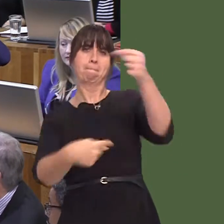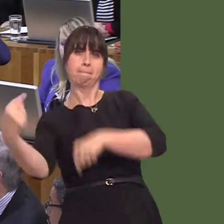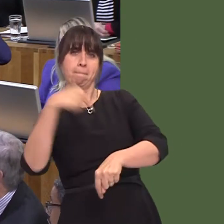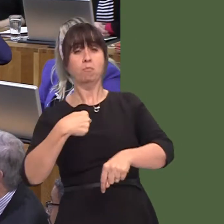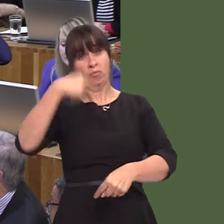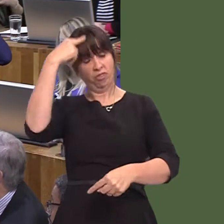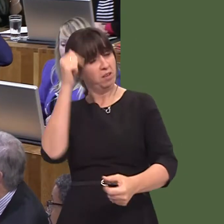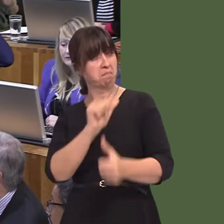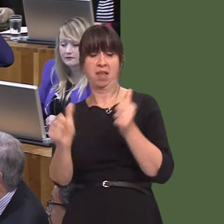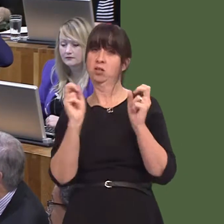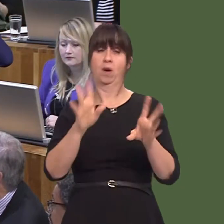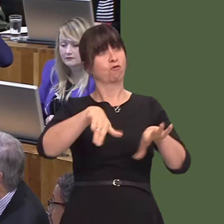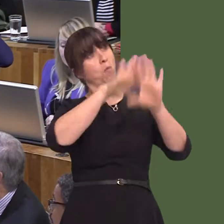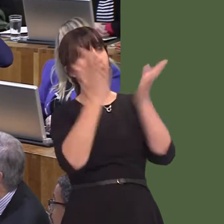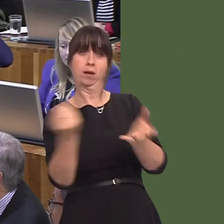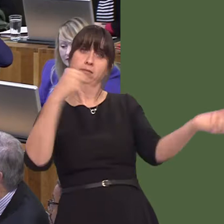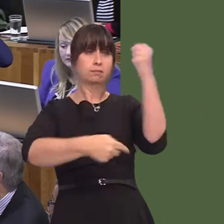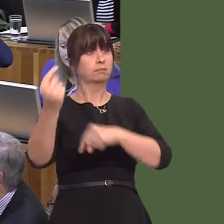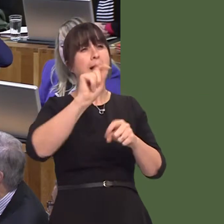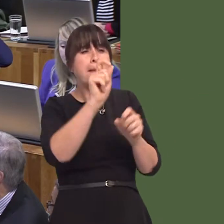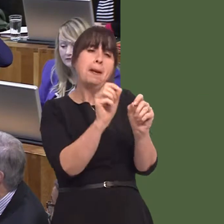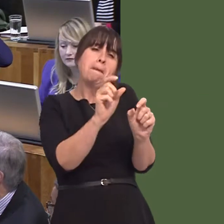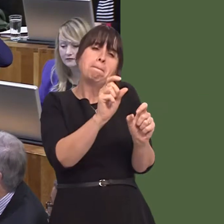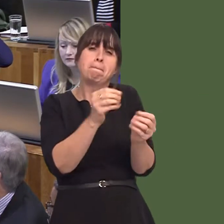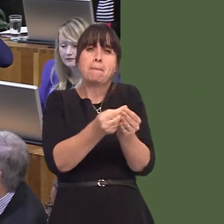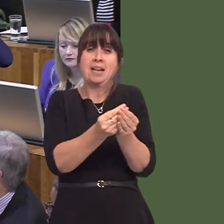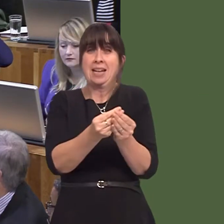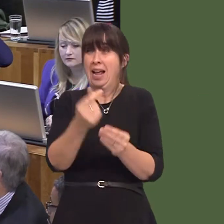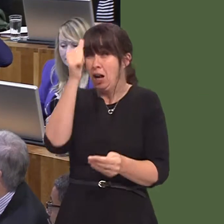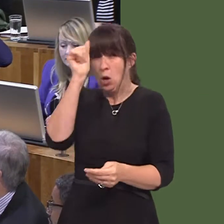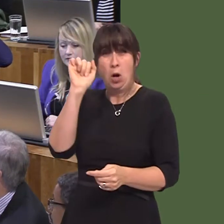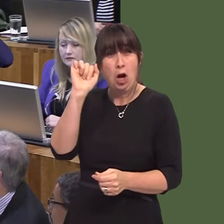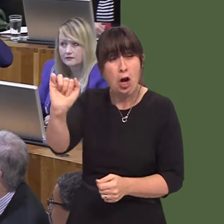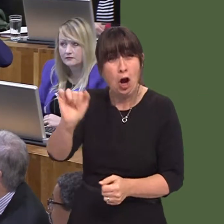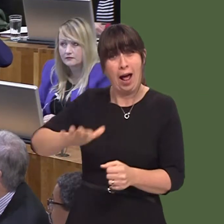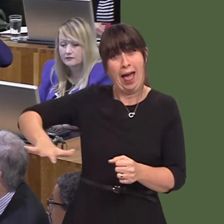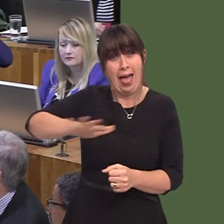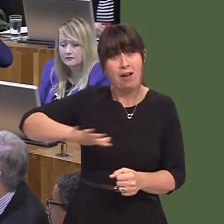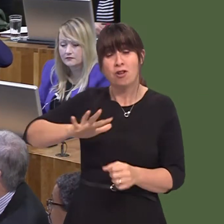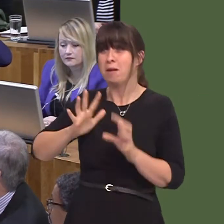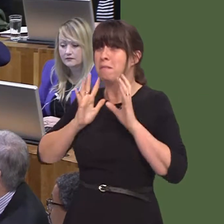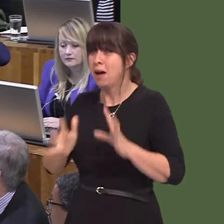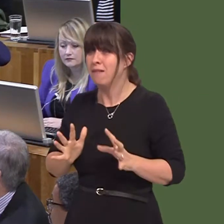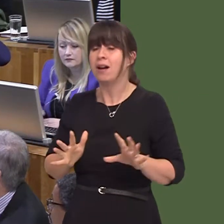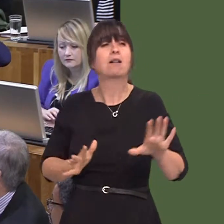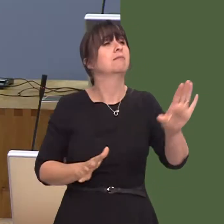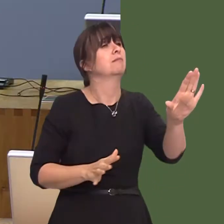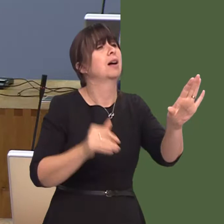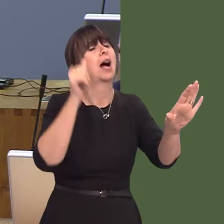We think thatís a good way of ensuring more money is available for tourism. I would have thought, given his constituencyó. [Interruption.] Yes, I know it hurts.